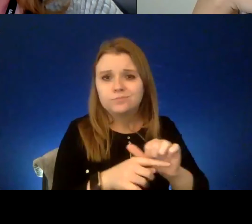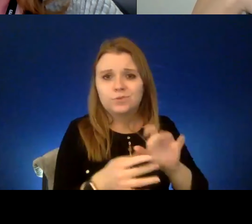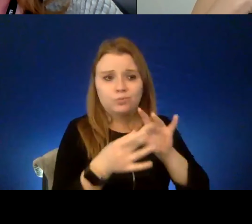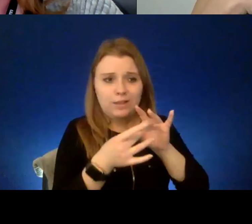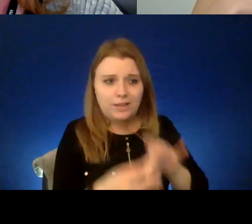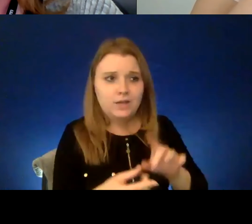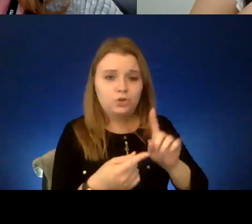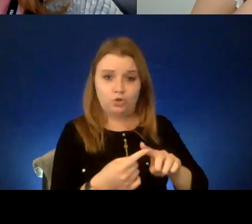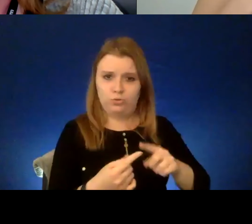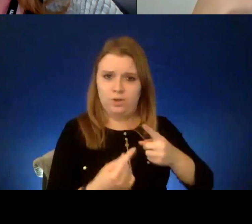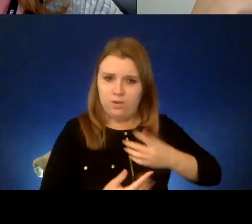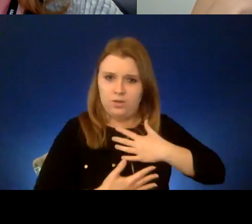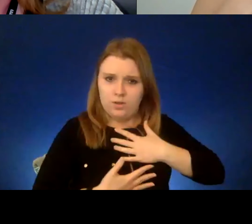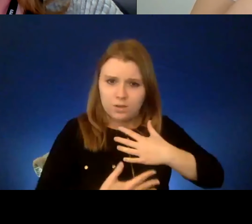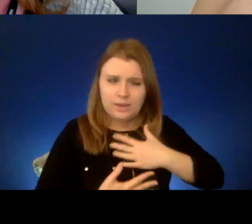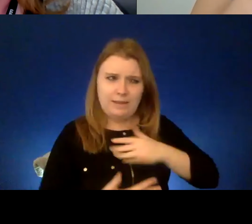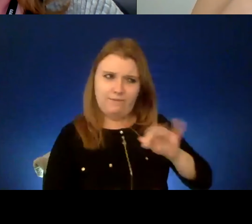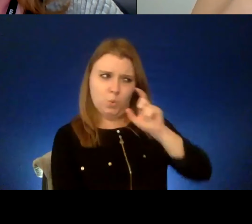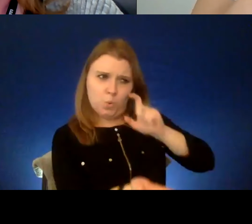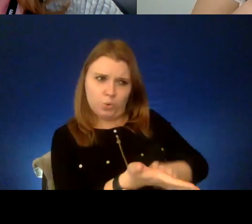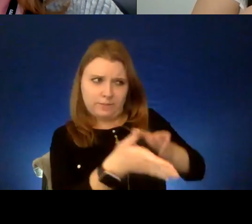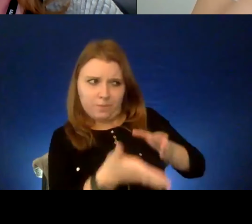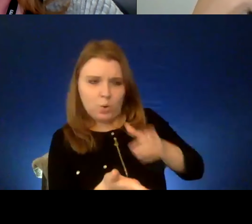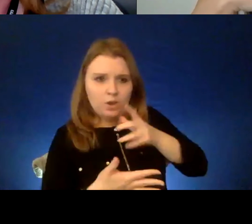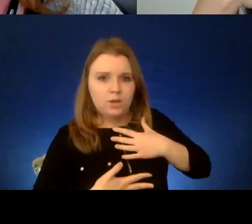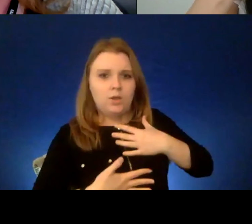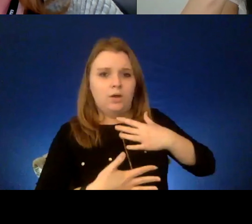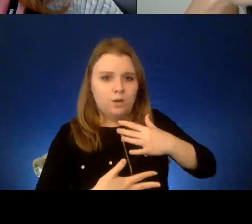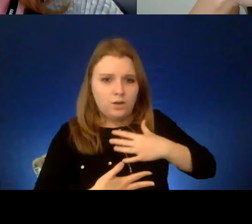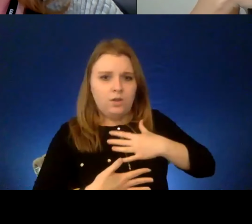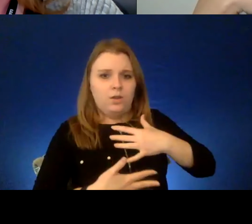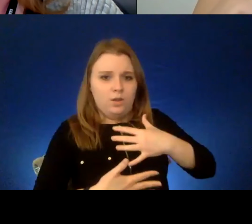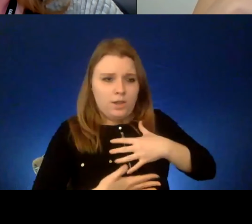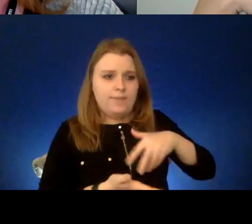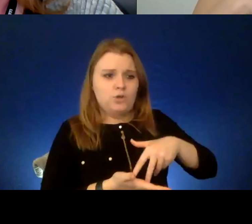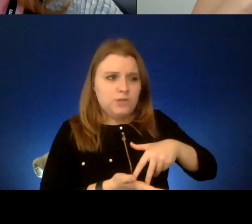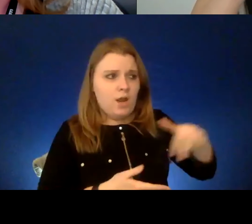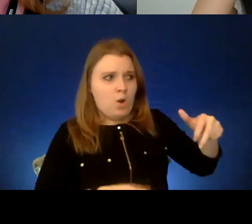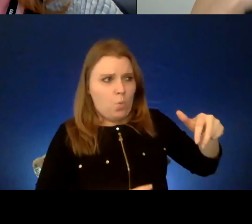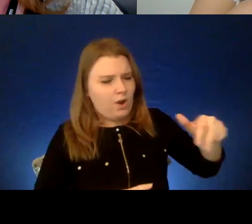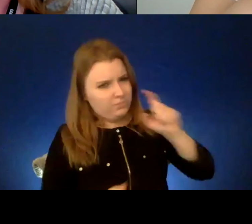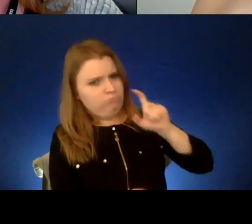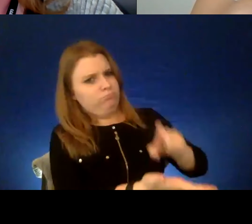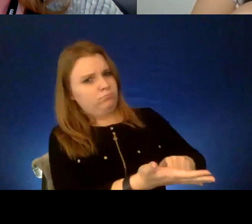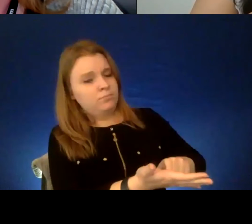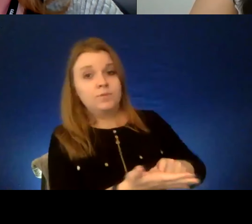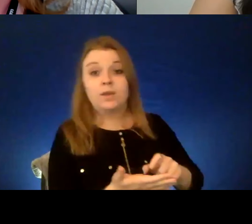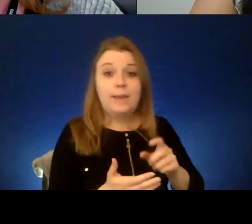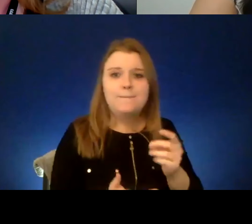If you notice that someone is really like having a difficult time breathing and they're standing and walking in your space, you immediately wanna sit them down.